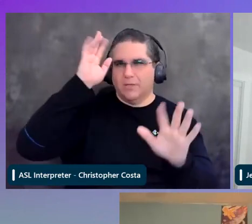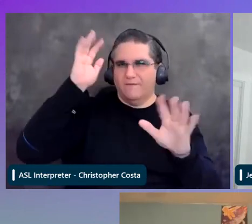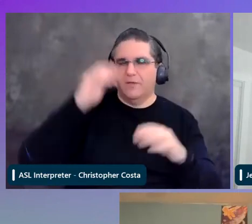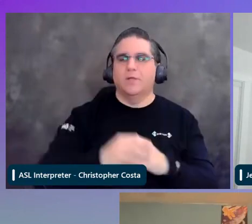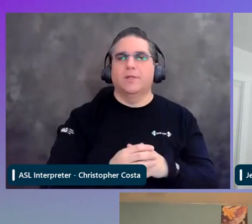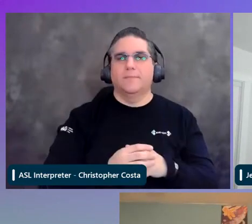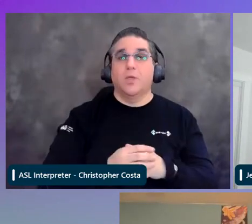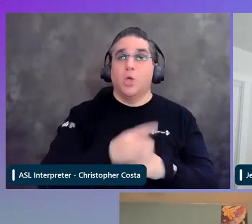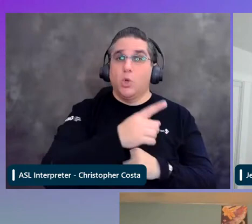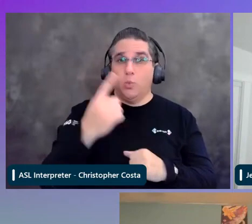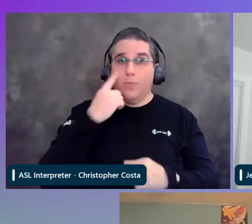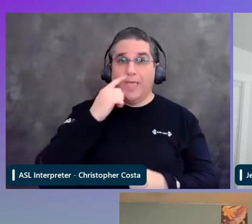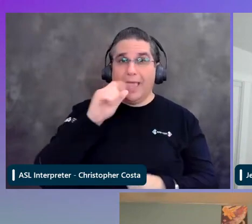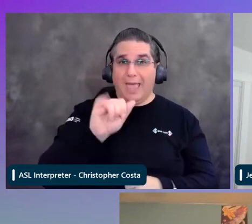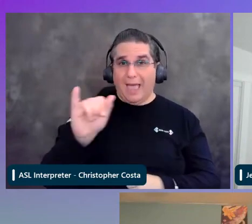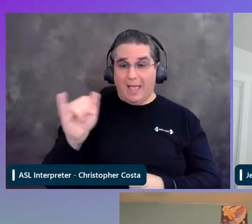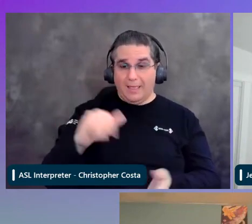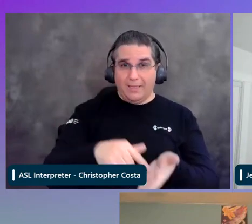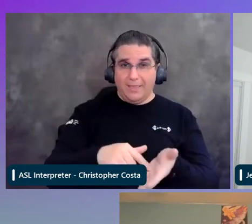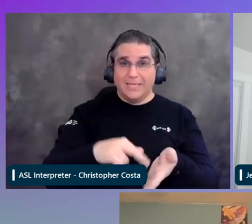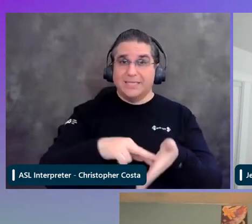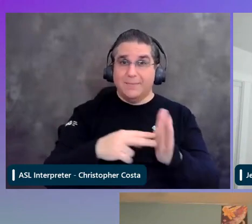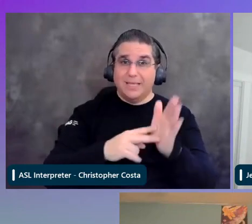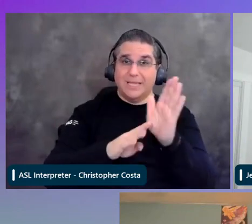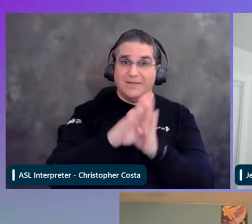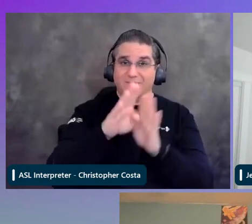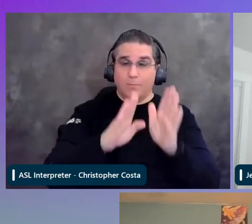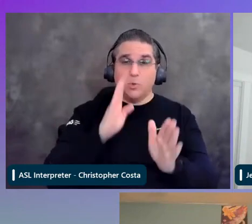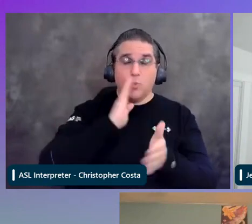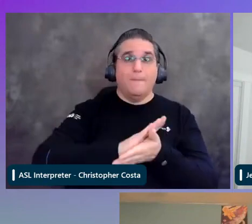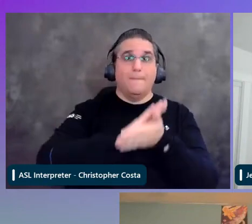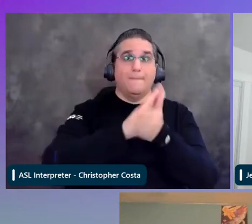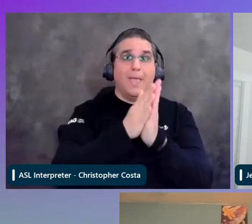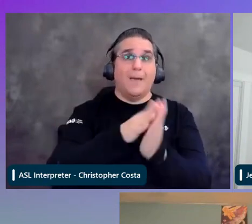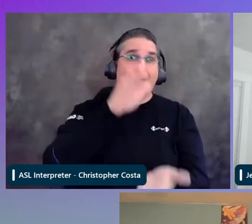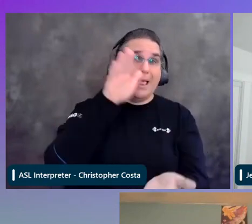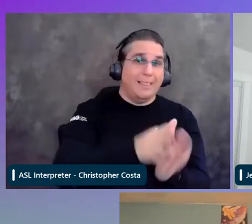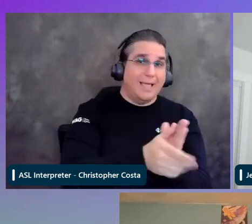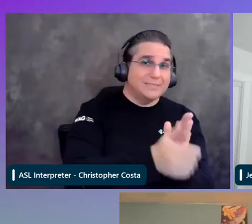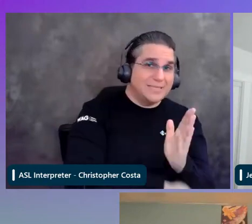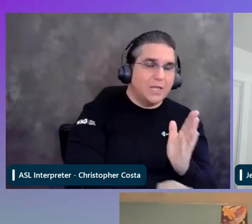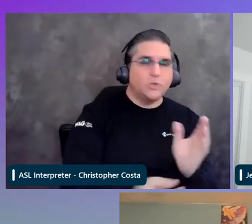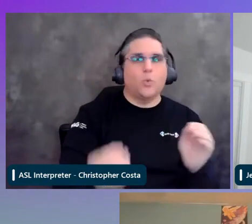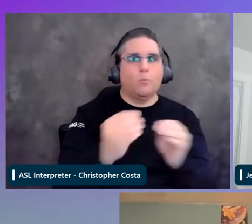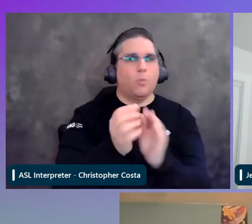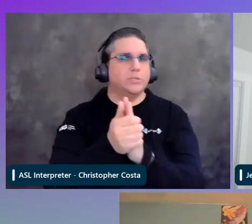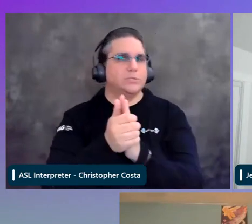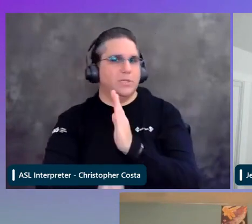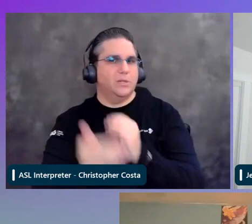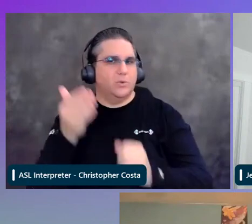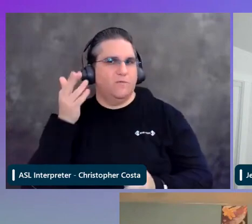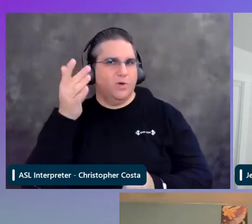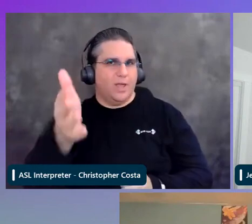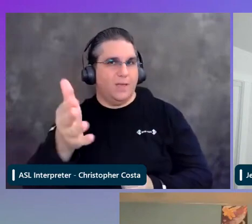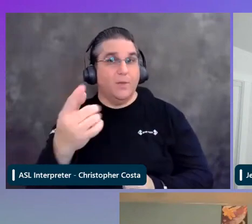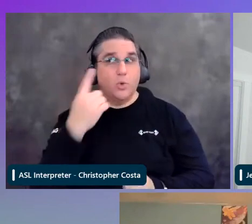will result in developers becoming less skilled or more skilled over time? Will it make it possible for unskilled or